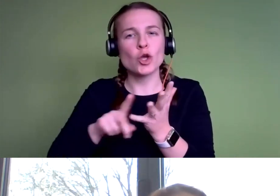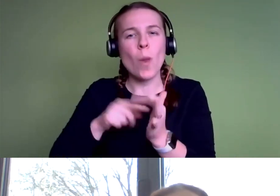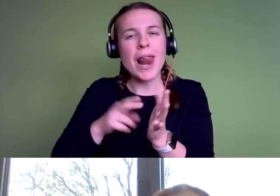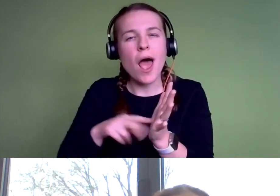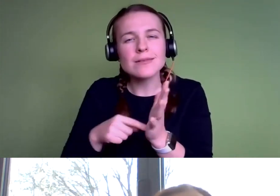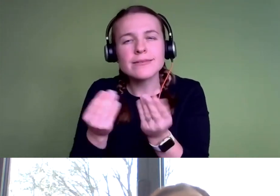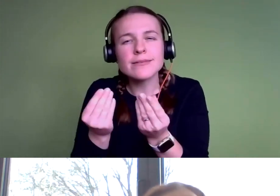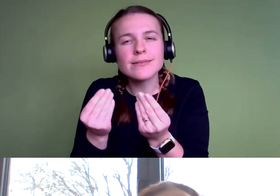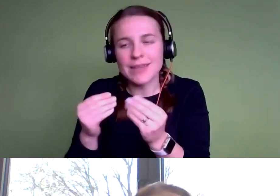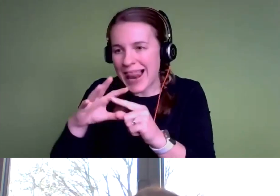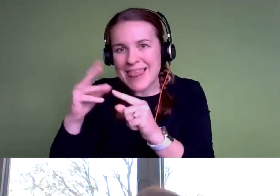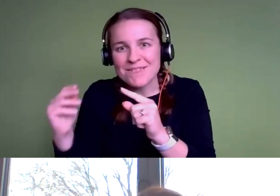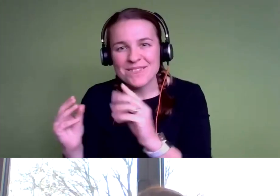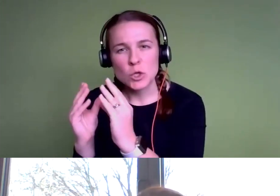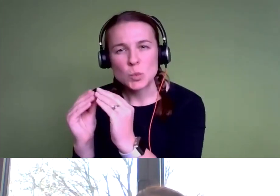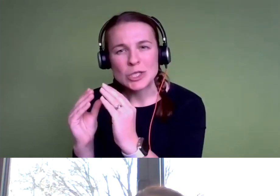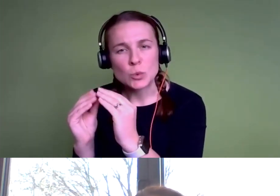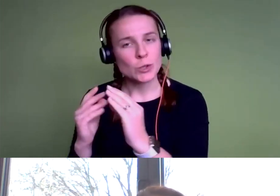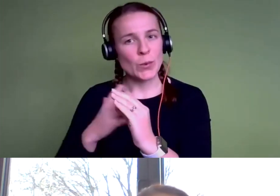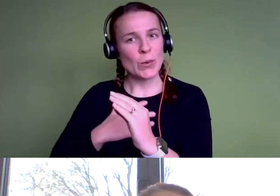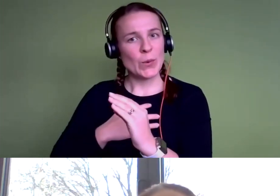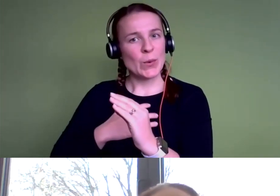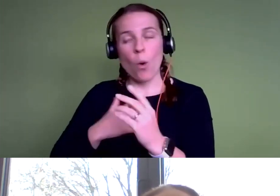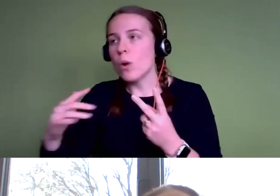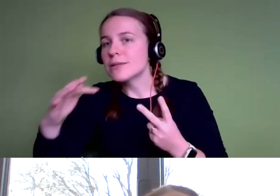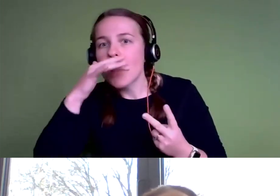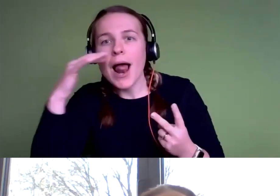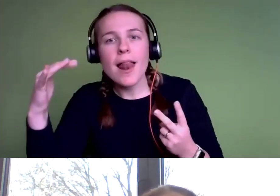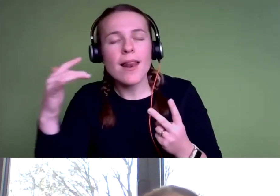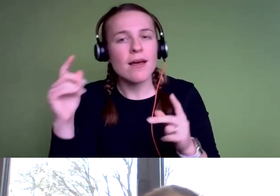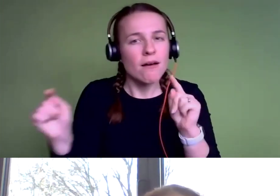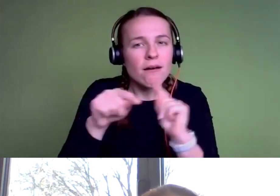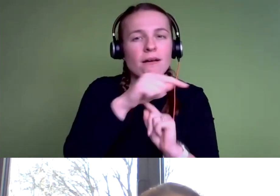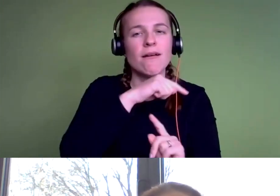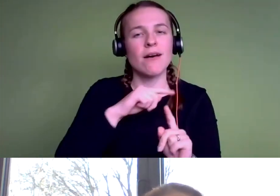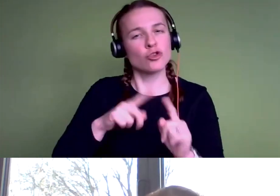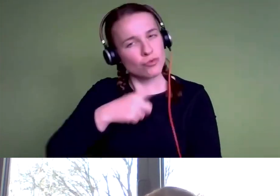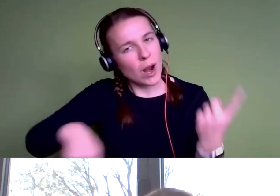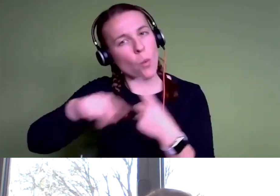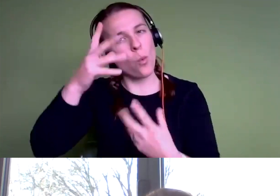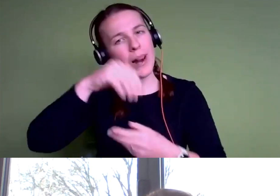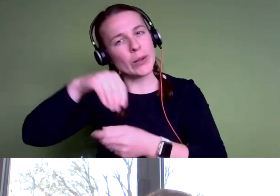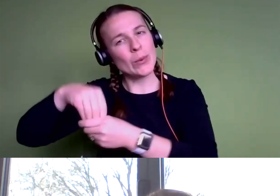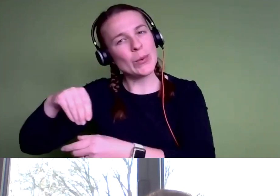senses as we can, or using succulents and squishing the leaves, or using our